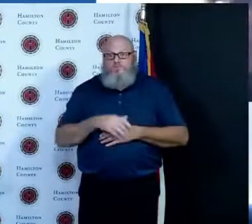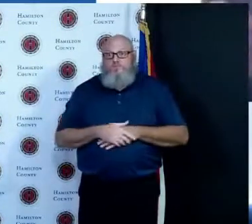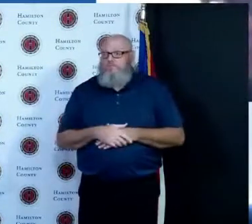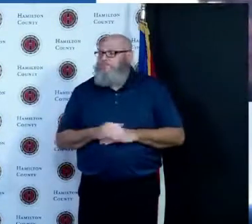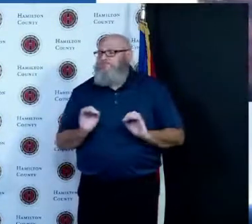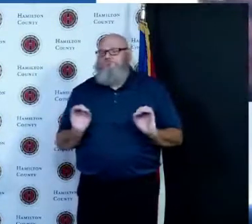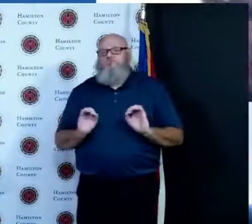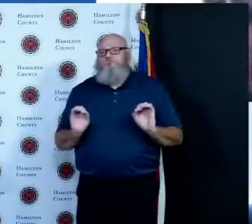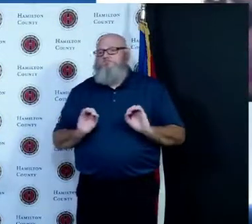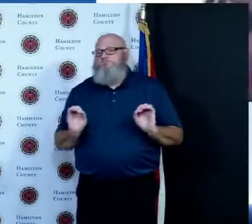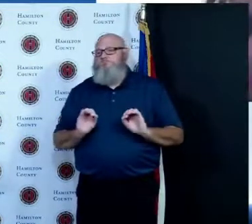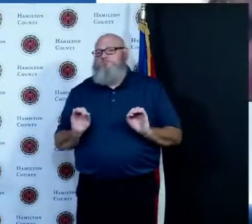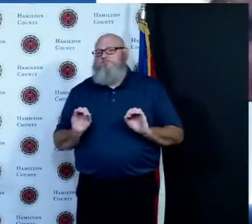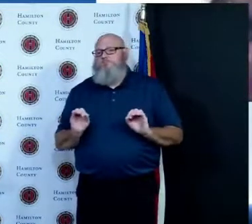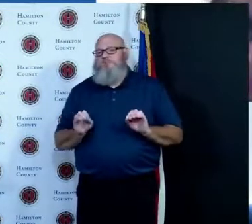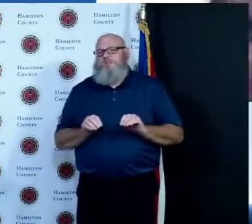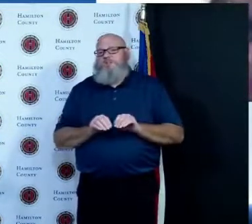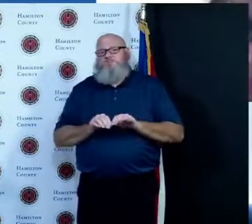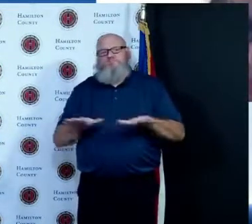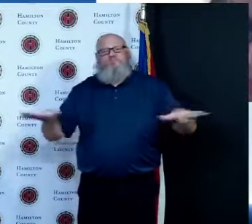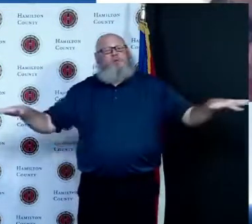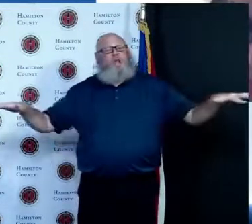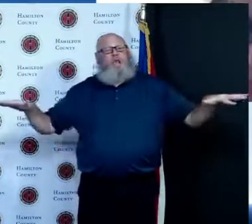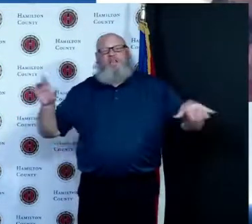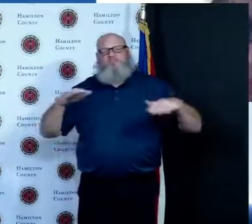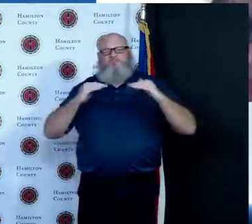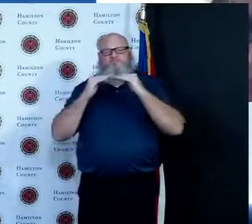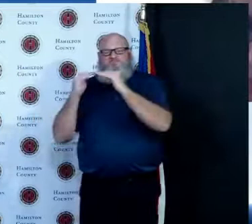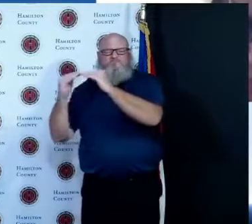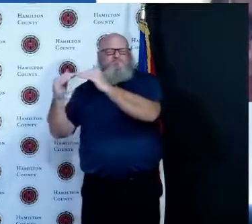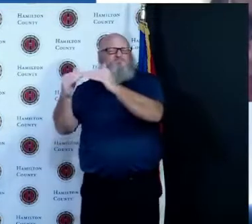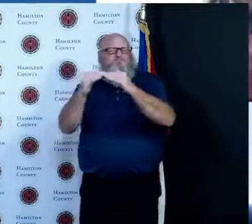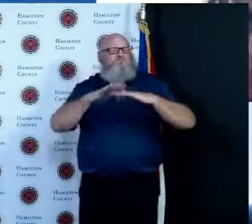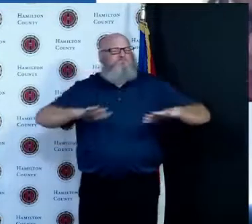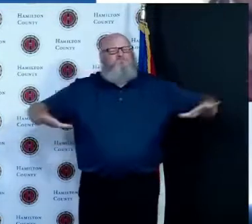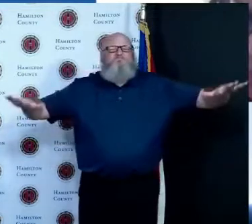as the cases now are starting to come back down a little bit we are starting to feel relief my teams